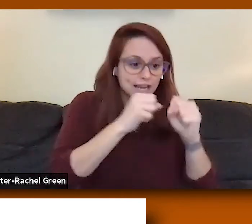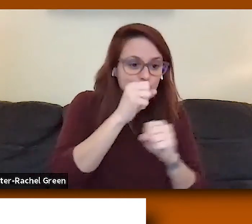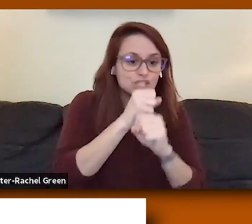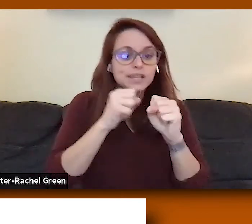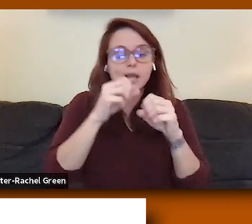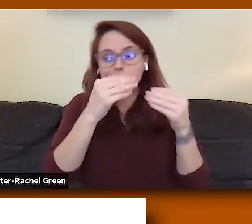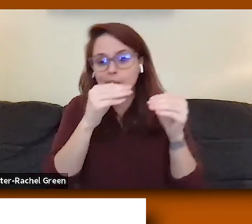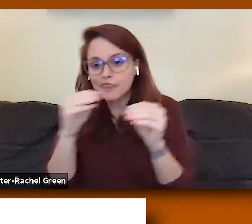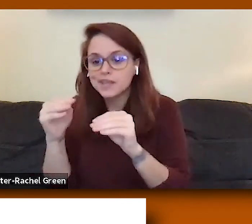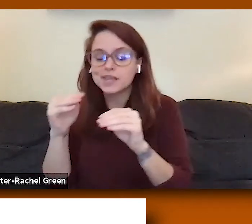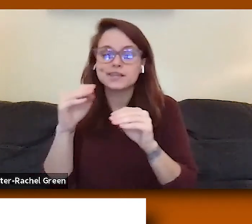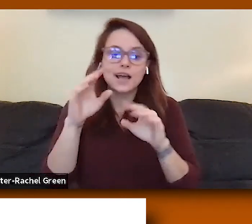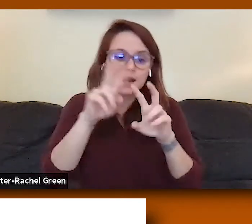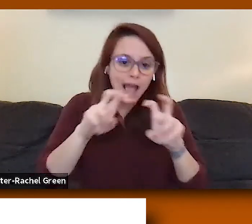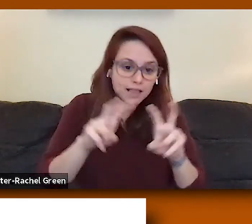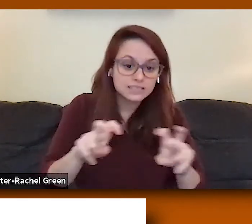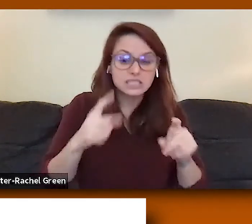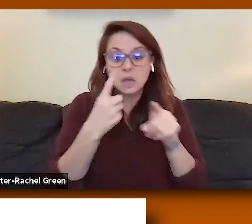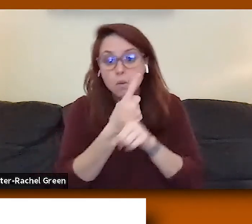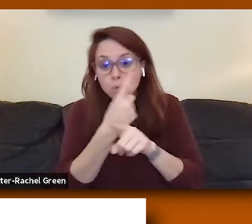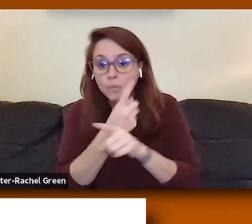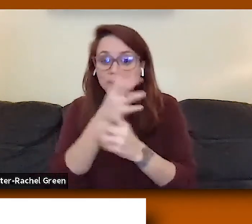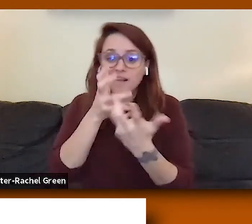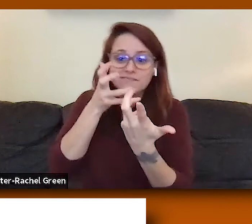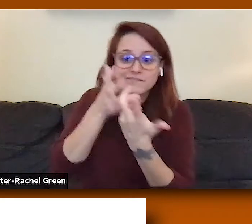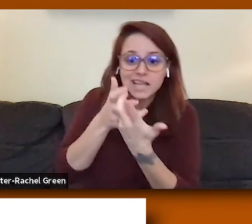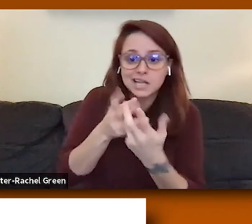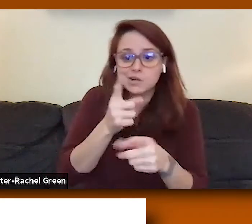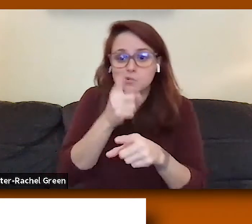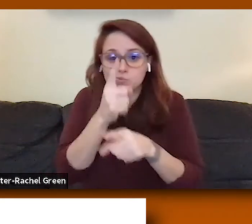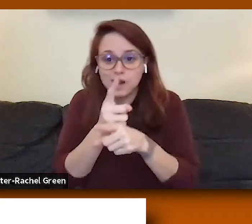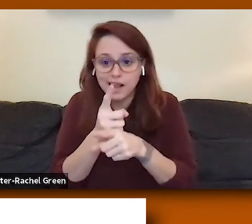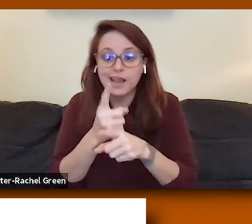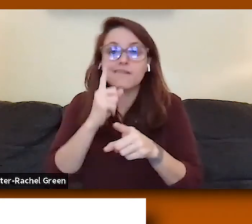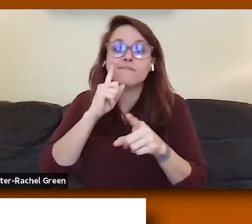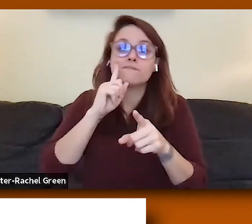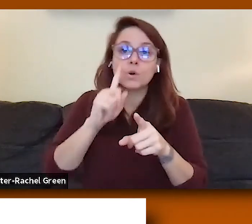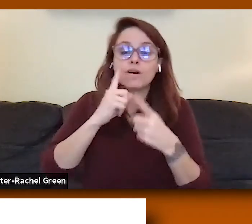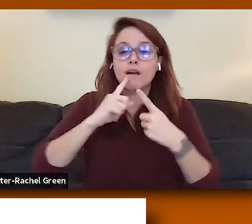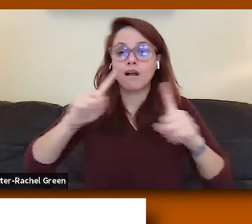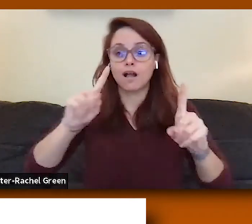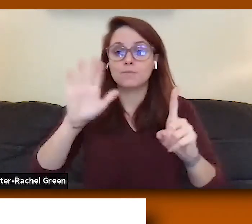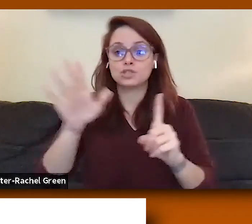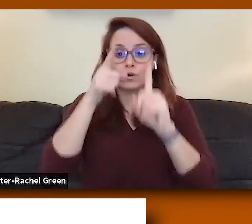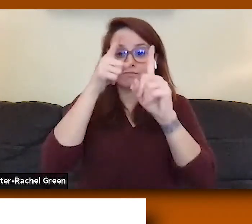is it well reasoned and appropriate to accomplish your Specific Aims?